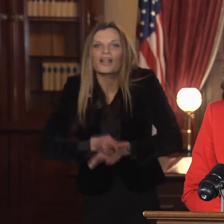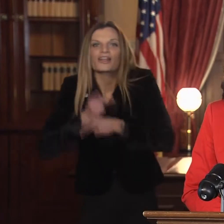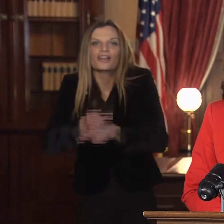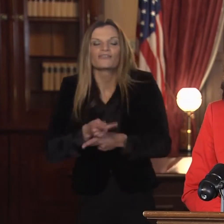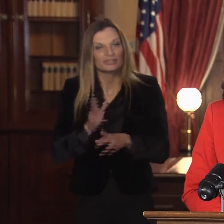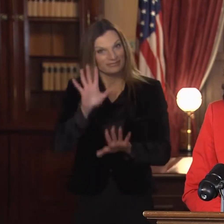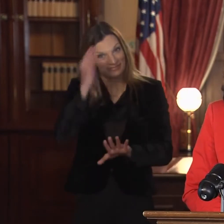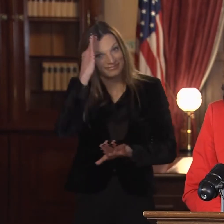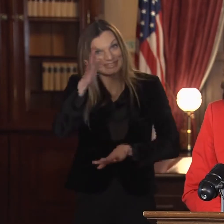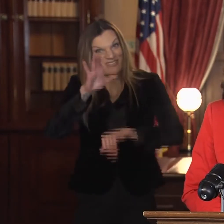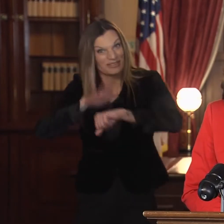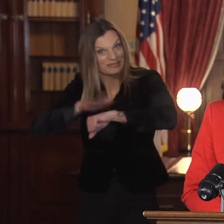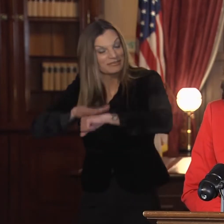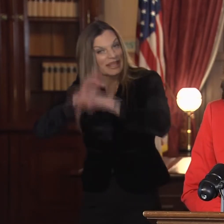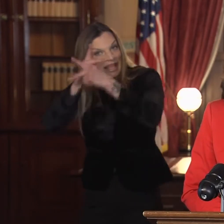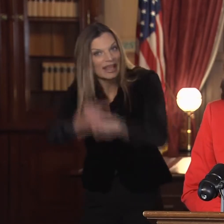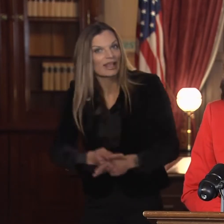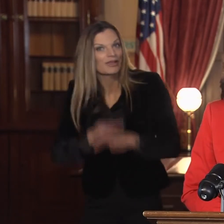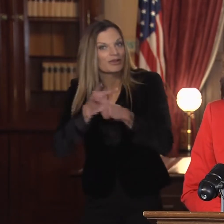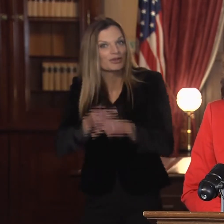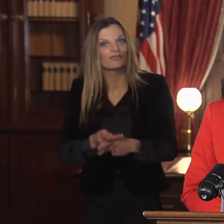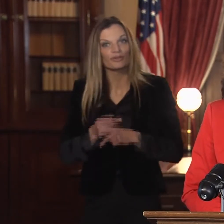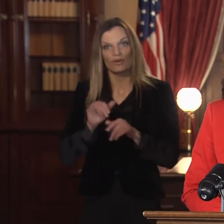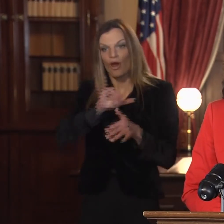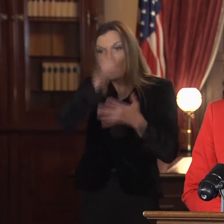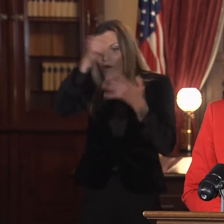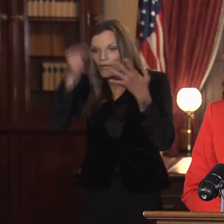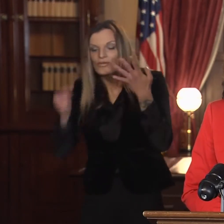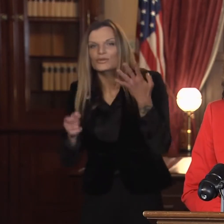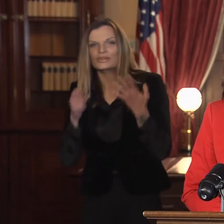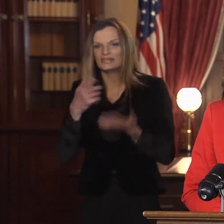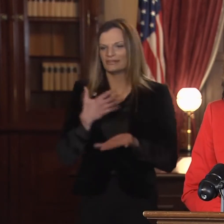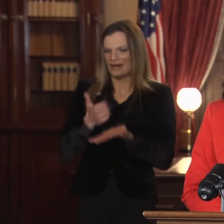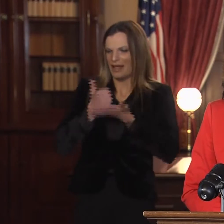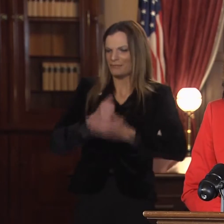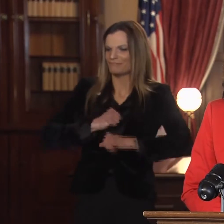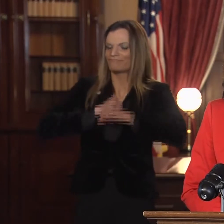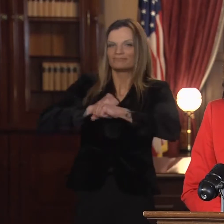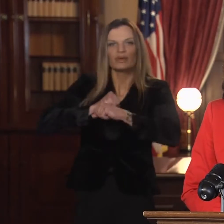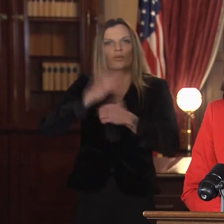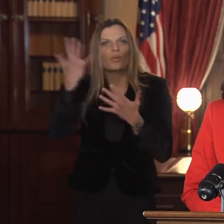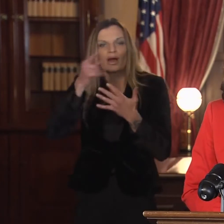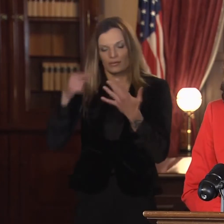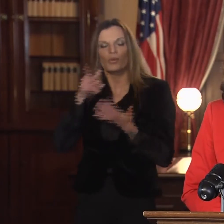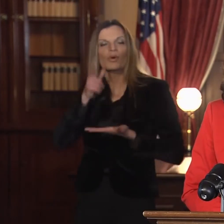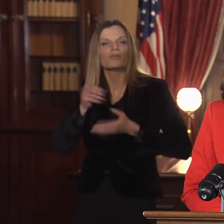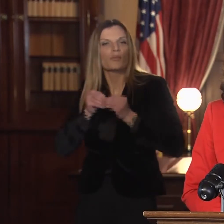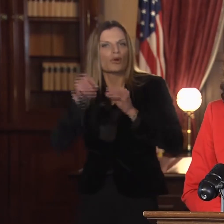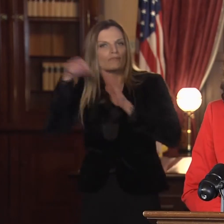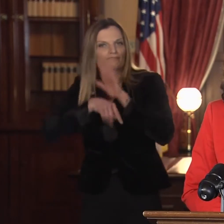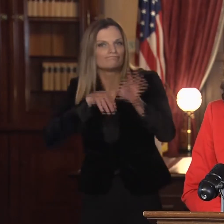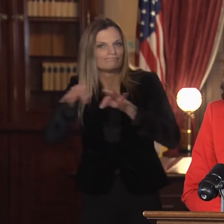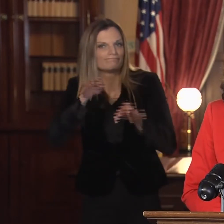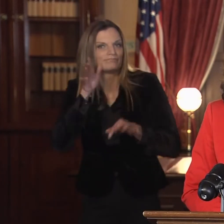HOLIDAYS CAN BE A TIME WHERE PEOPLE LET THEIR GUARD DOWN AND OPEN THEMSELVES UP. SO THE ATTORNEY GENERAL IS HERE